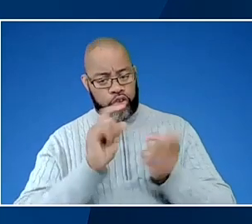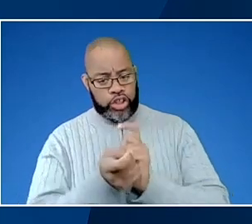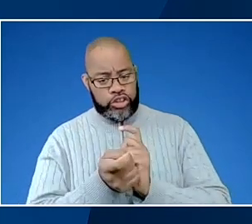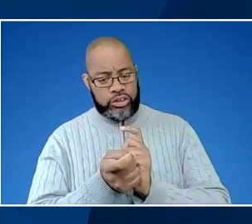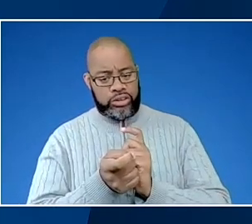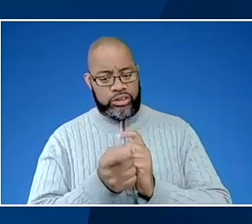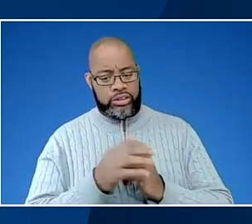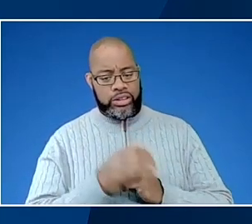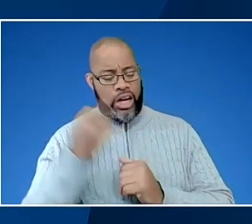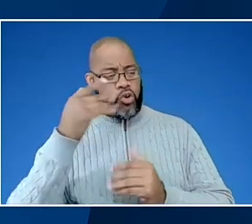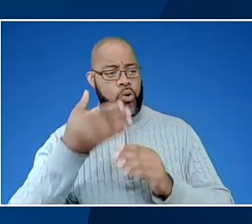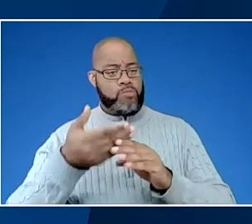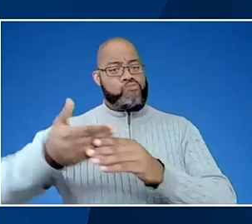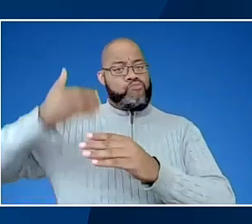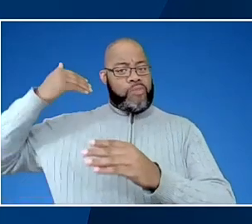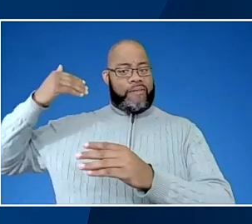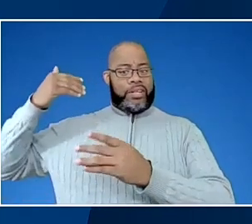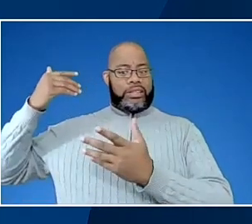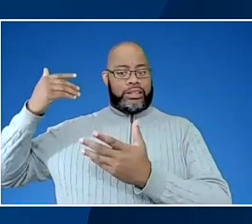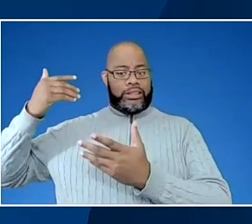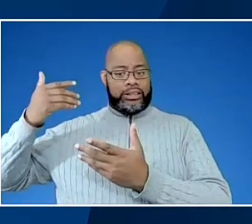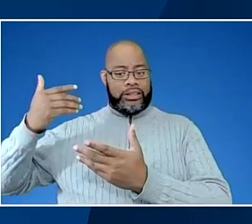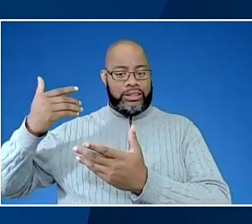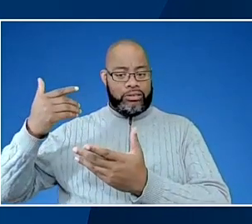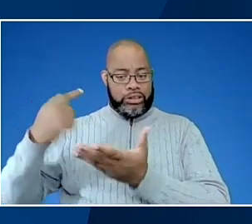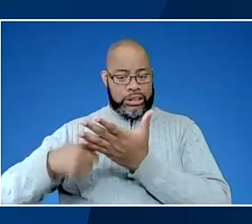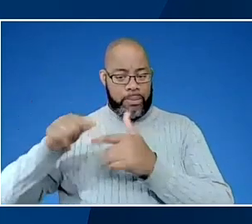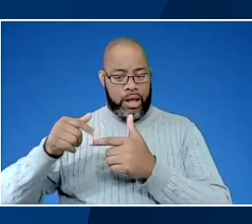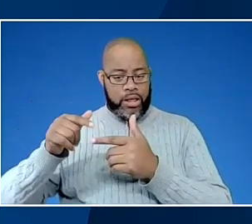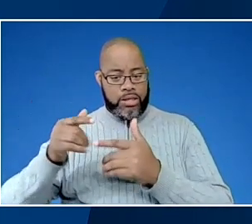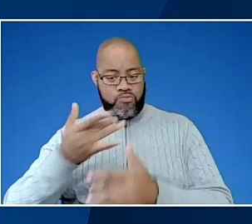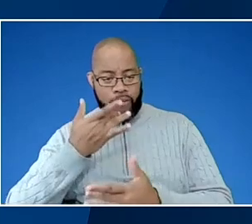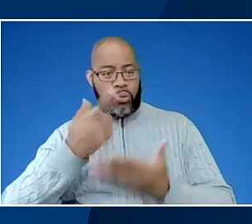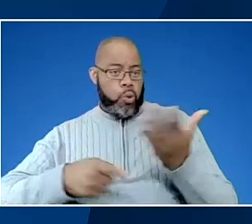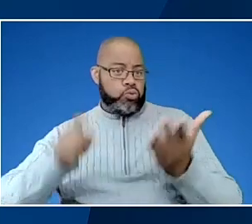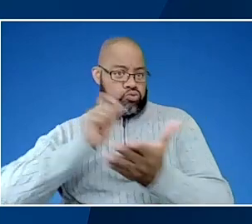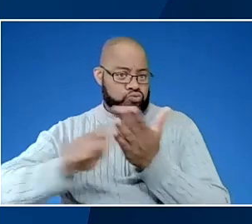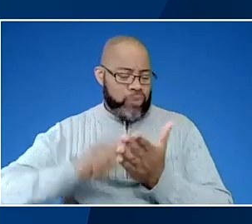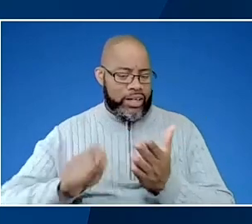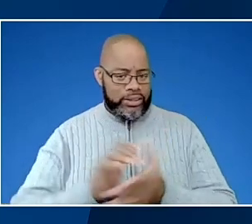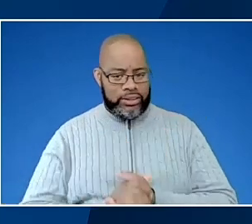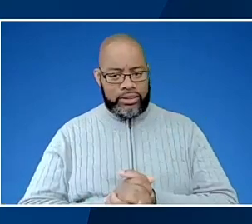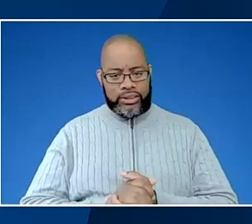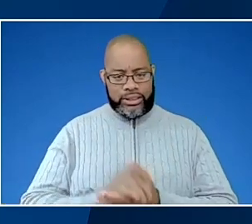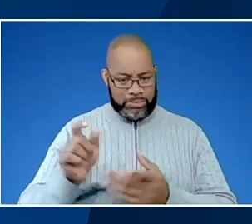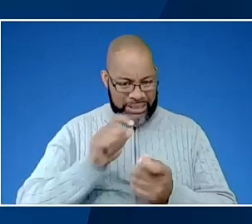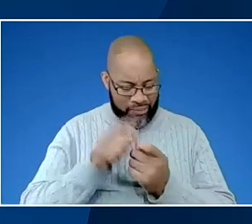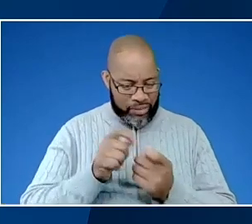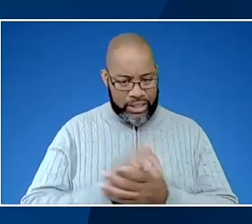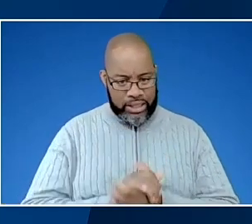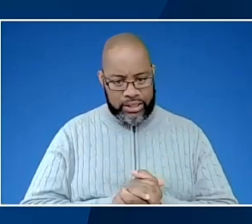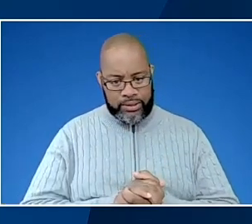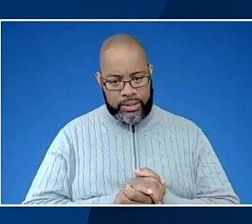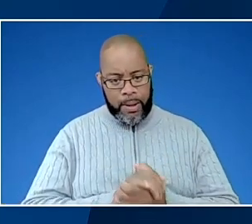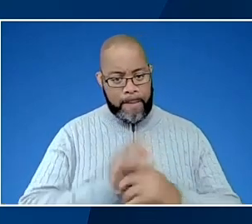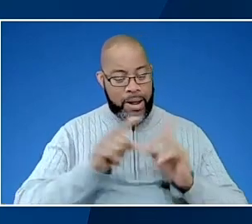preference about the focus and on what was written, specifically, but if there's any